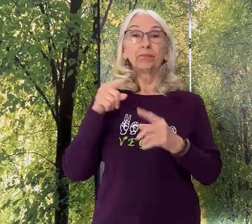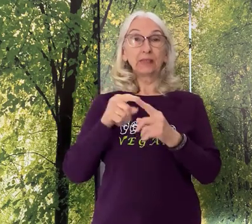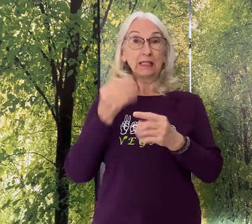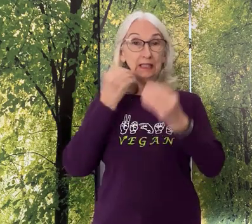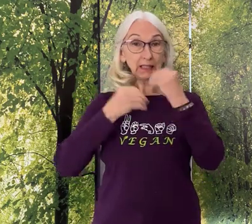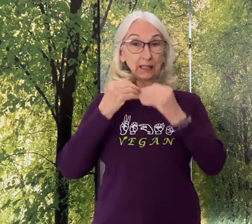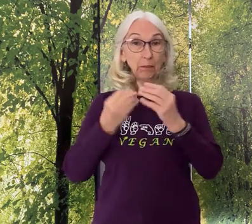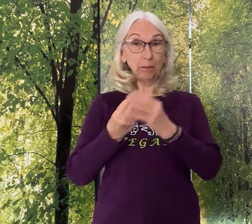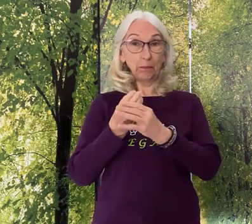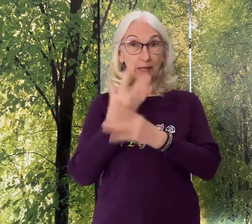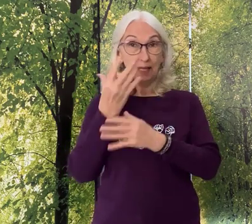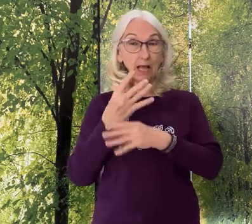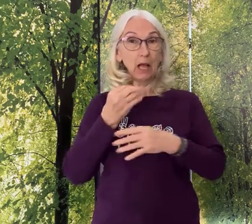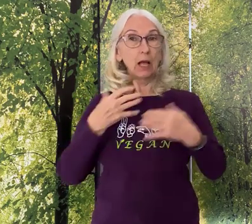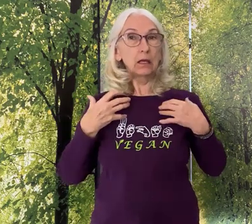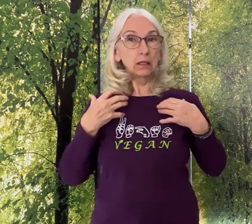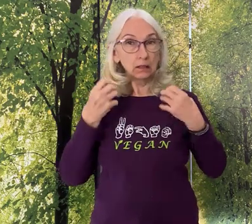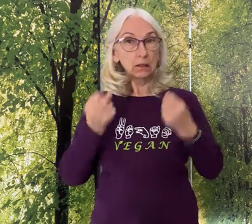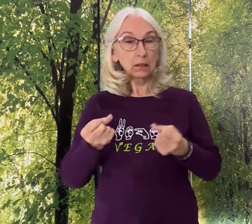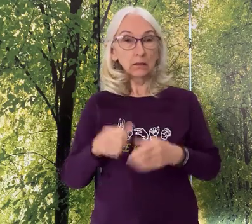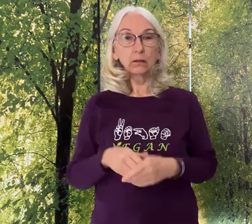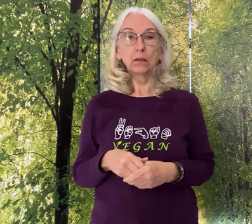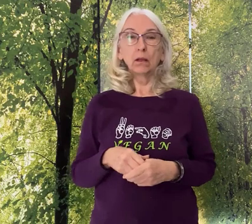Eating plants and healing